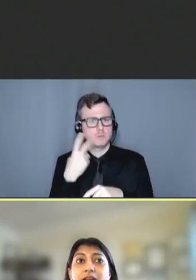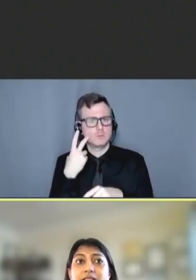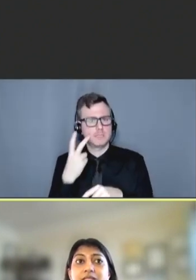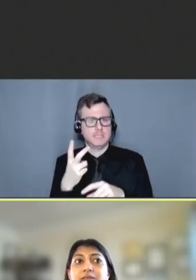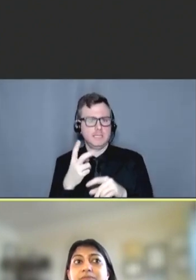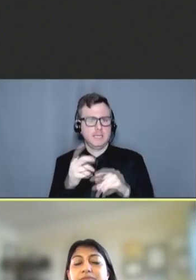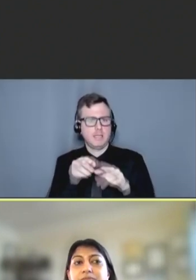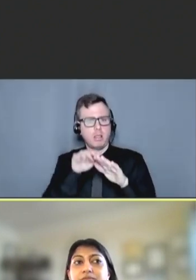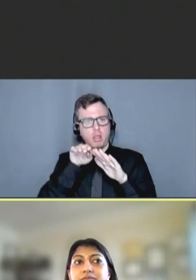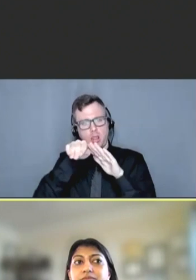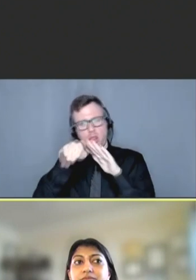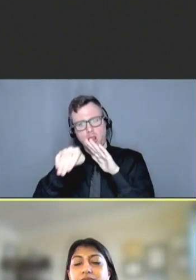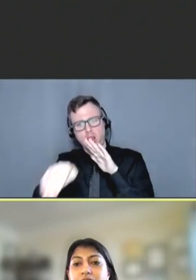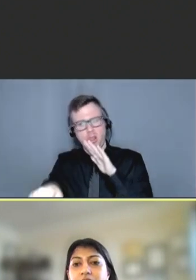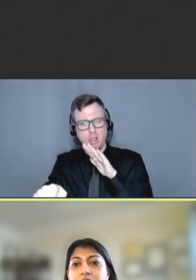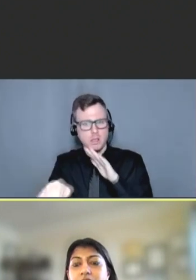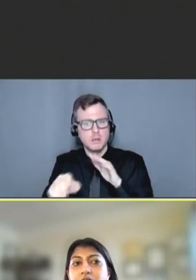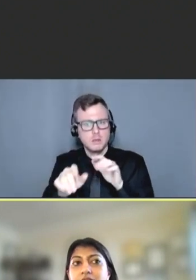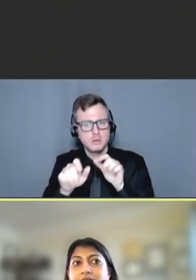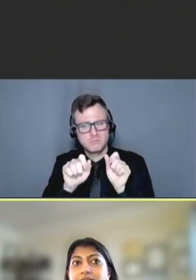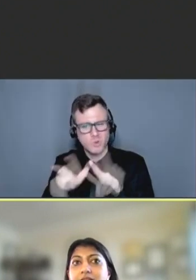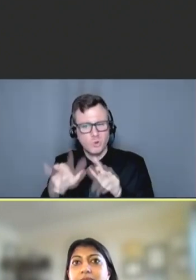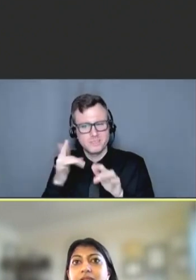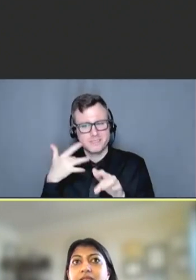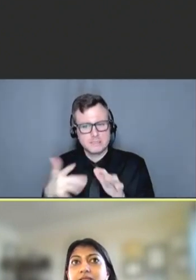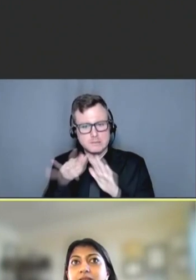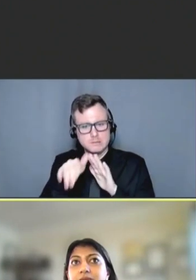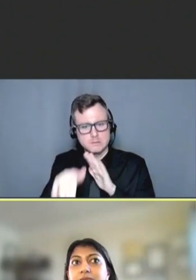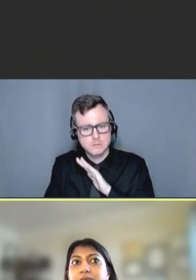declines. Next slide, please.